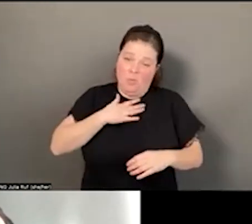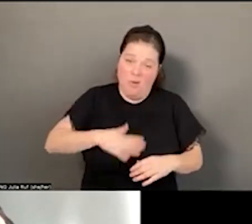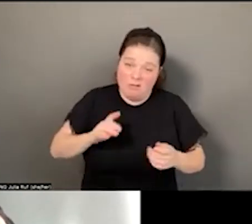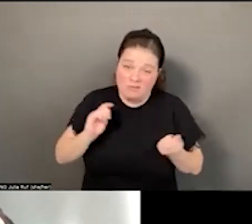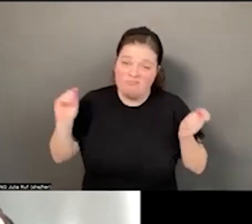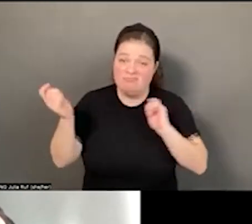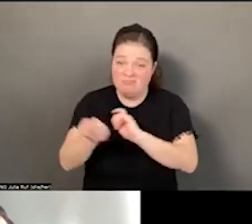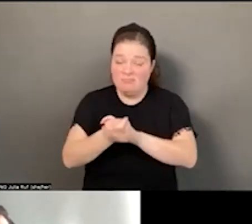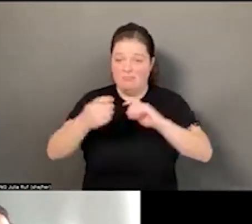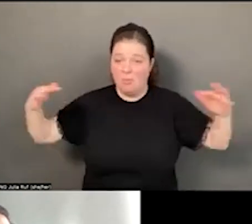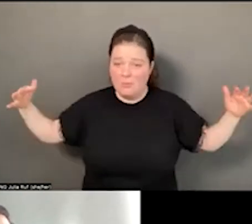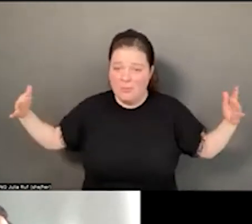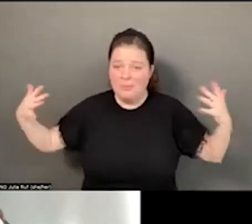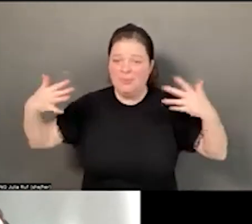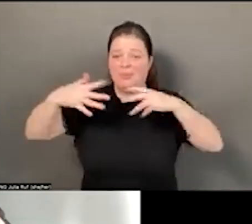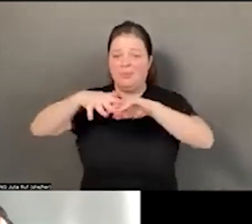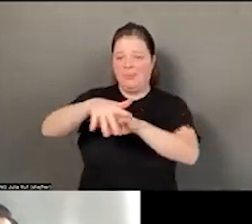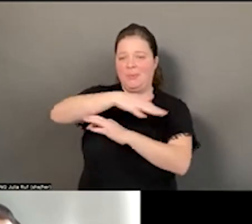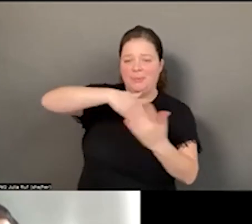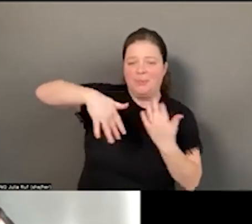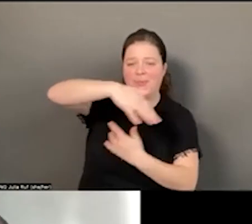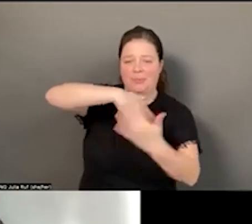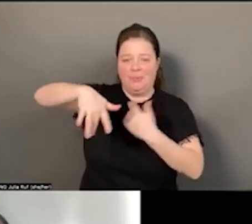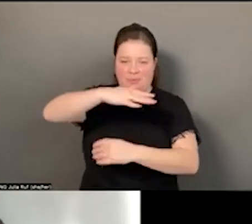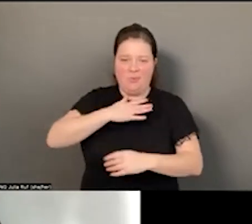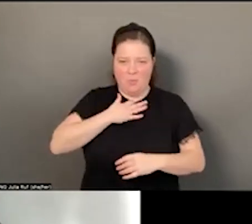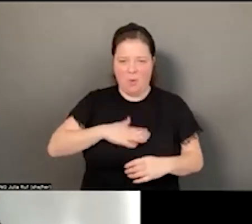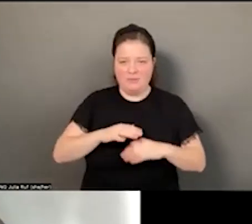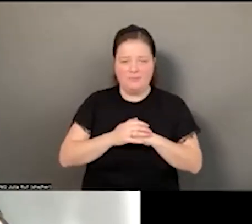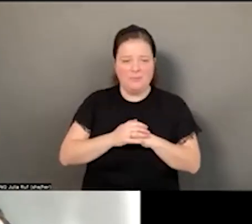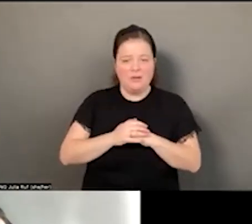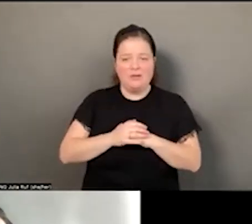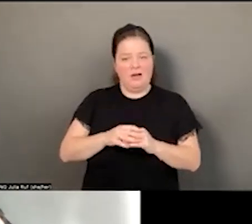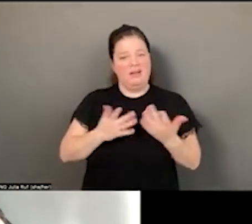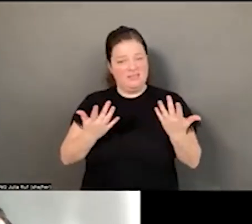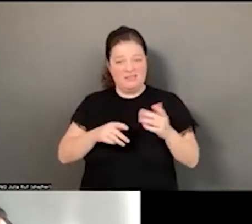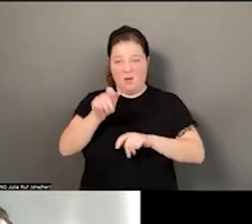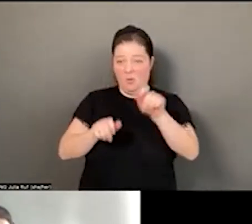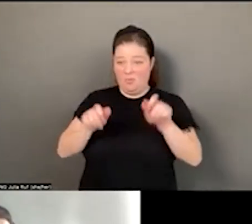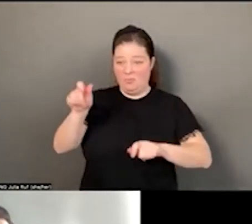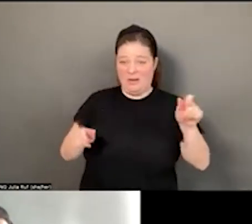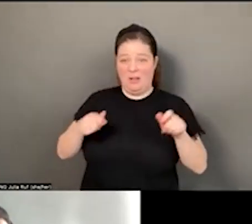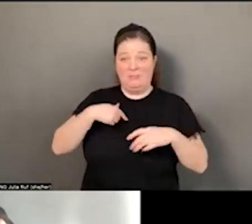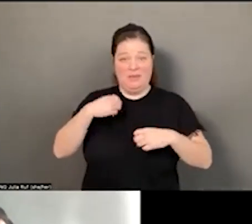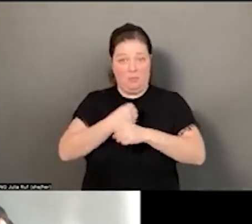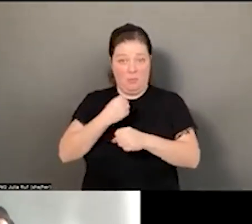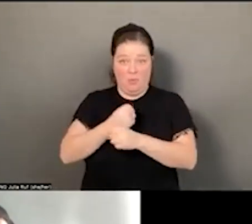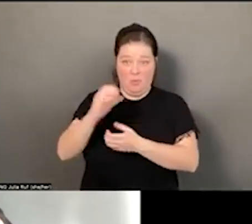of European funds, we need to make sure that public money, taxpayers money, is invested in independent living